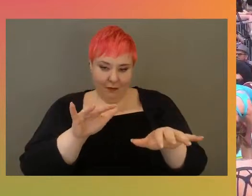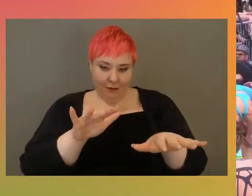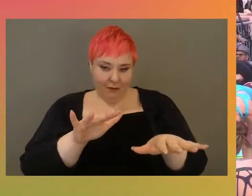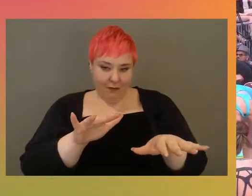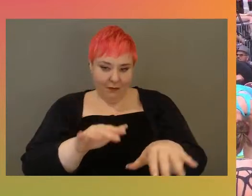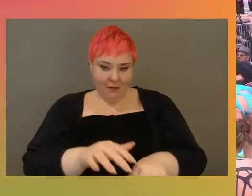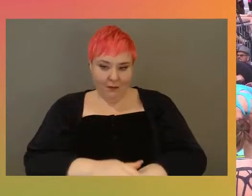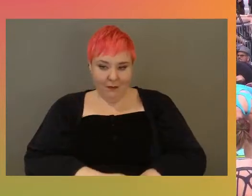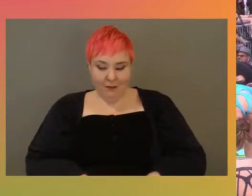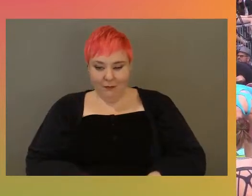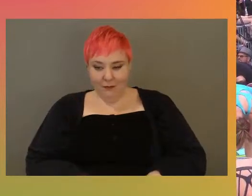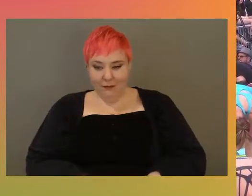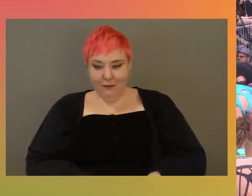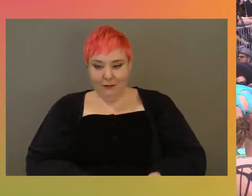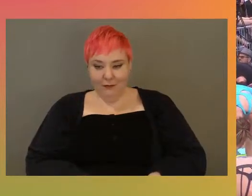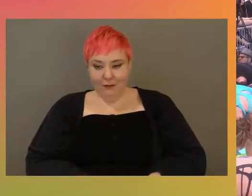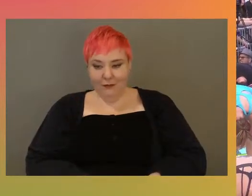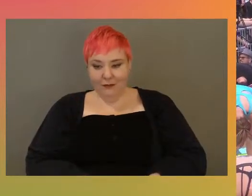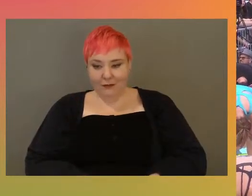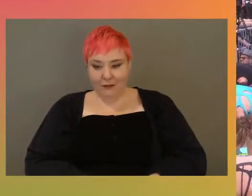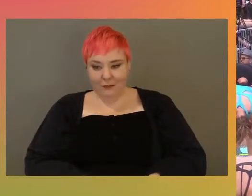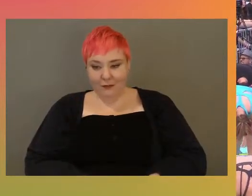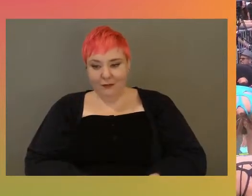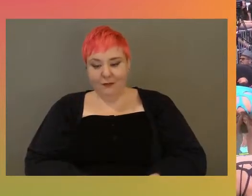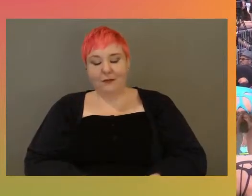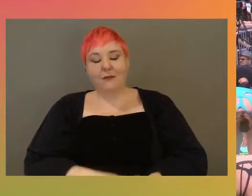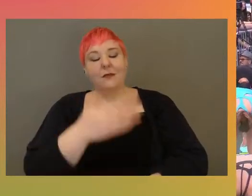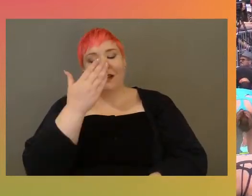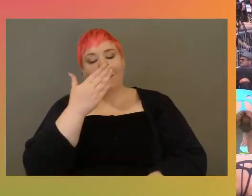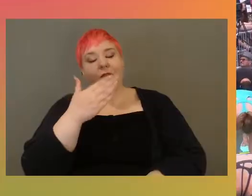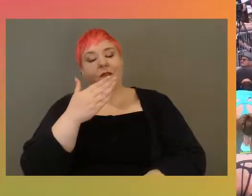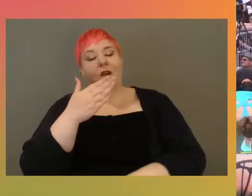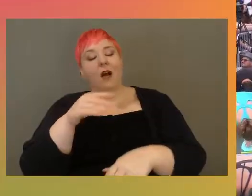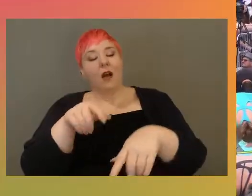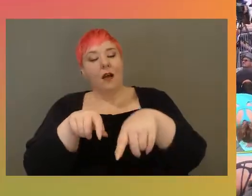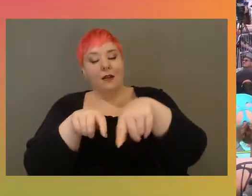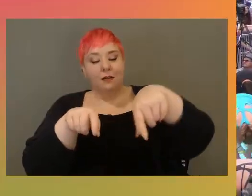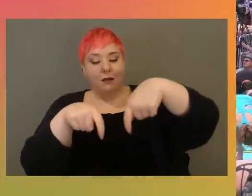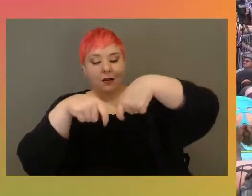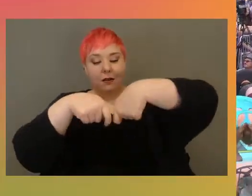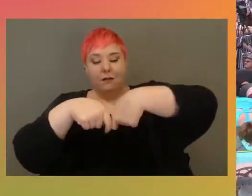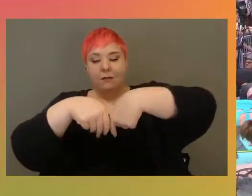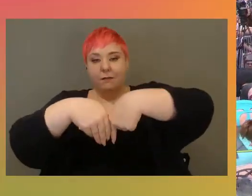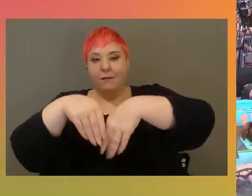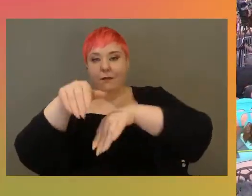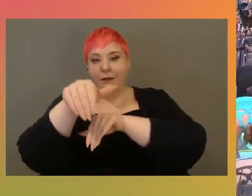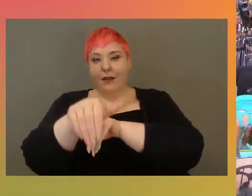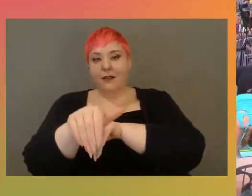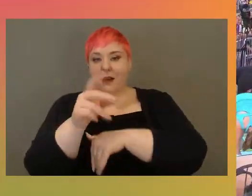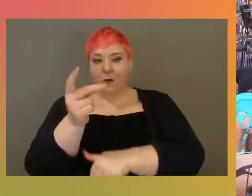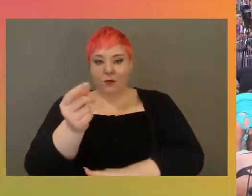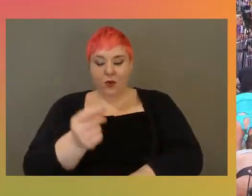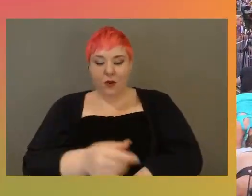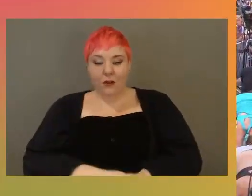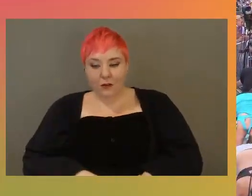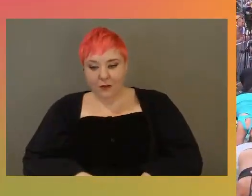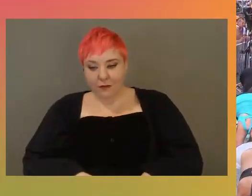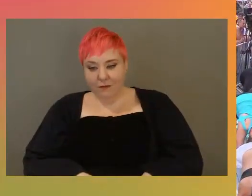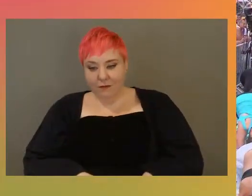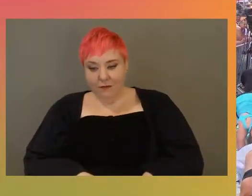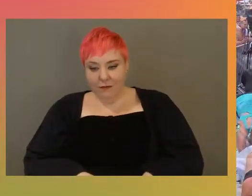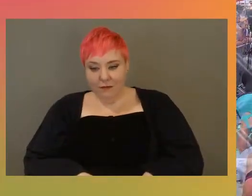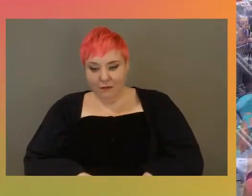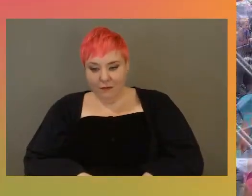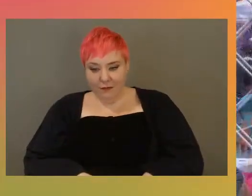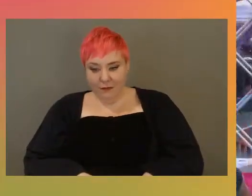FRONT LEG TOWARDS THE CHIN.